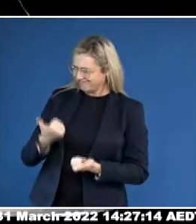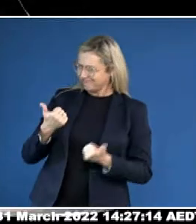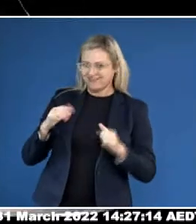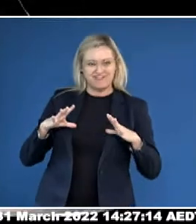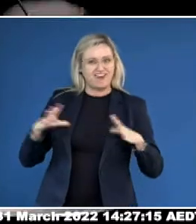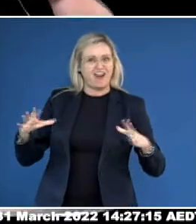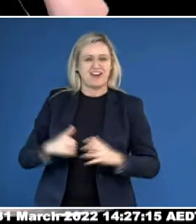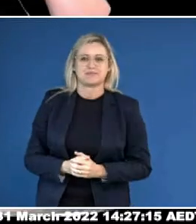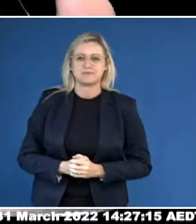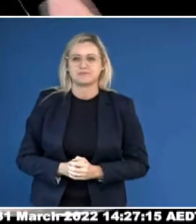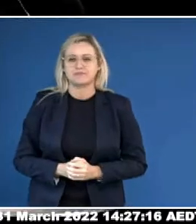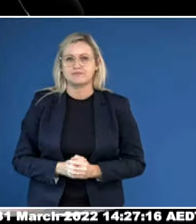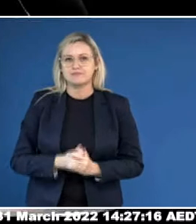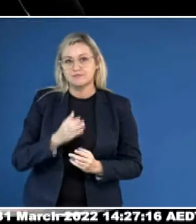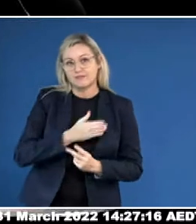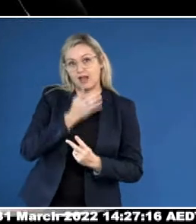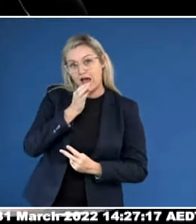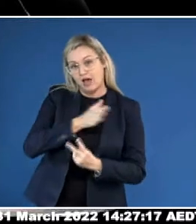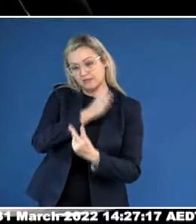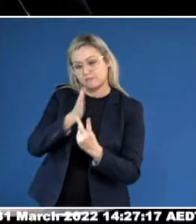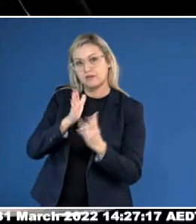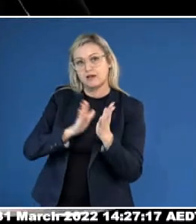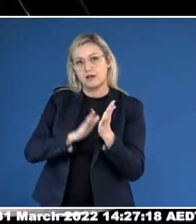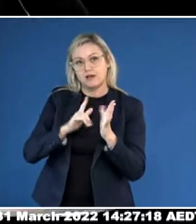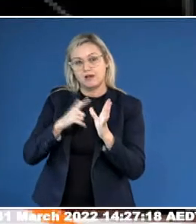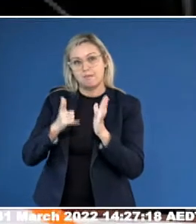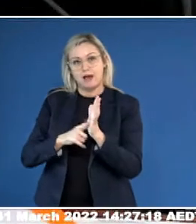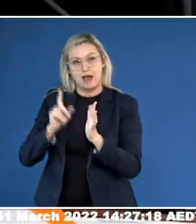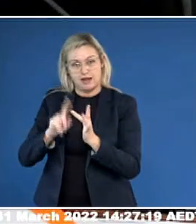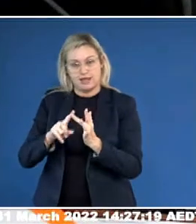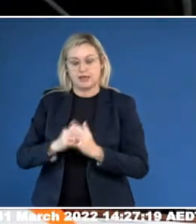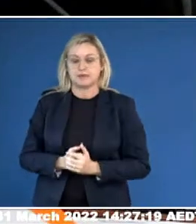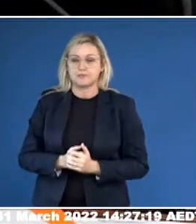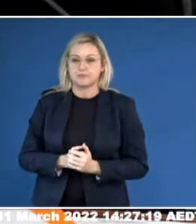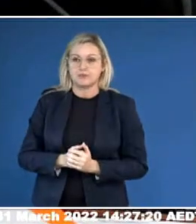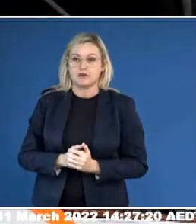But I might ask Mali, because one of the issues is to understand multi-layered